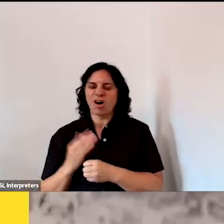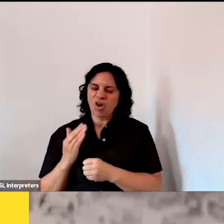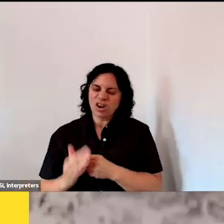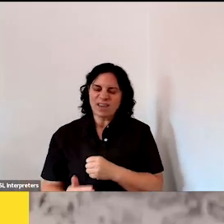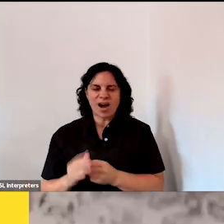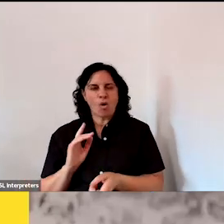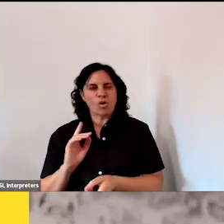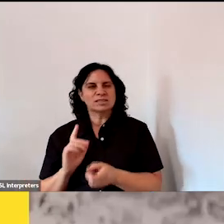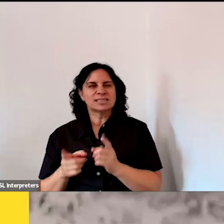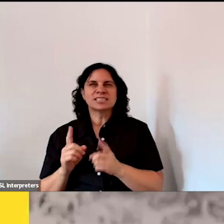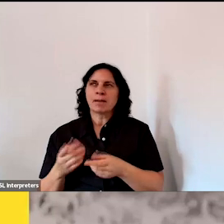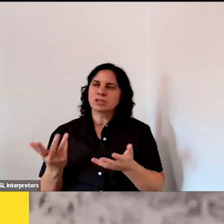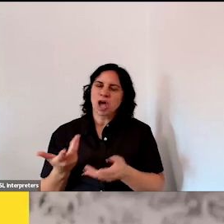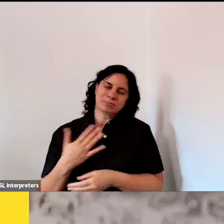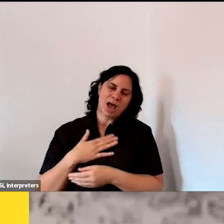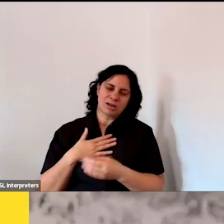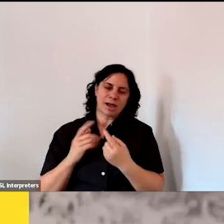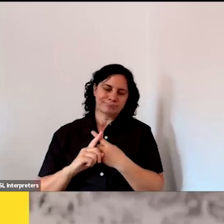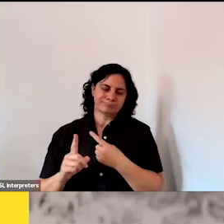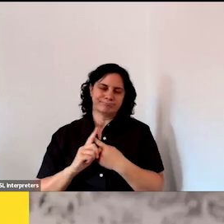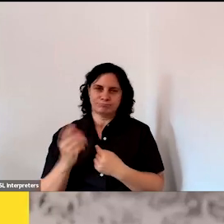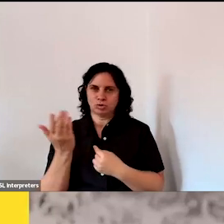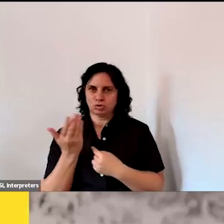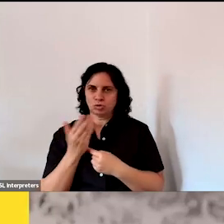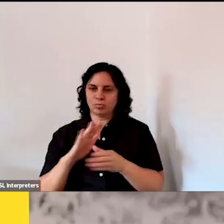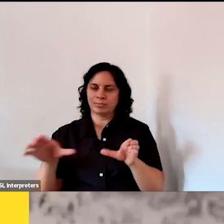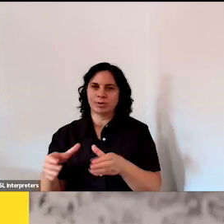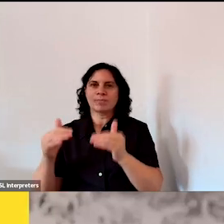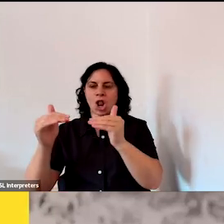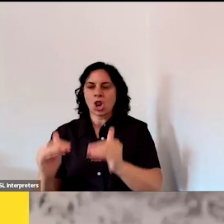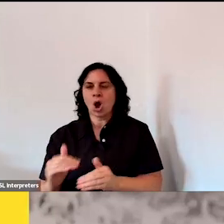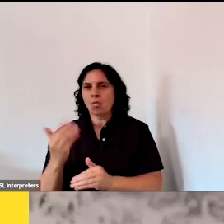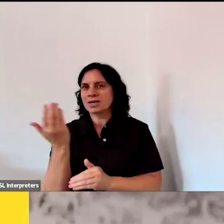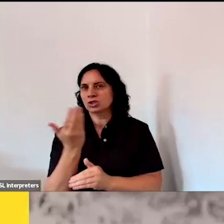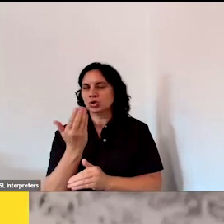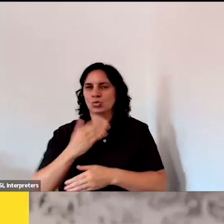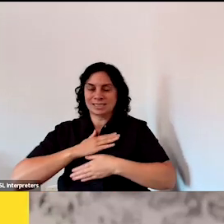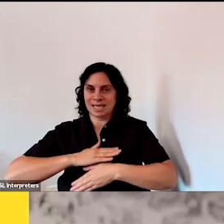liked, to be at school were grouped as having lower school satisfaction.